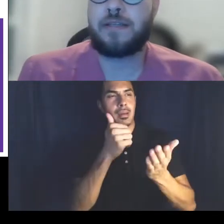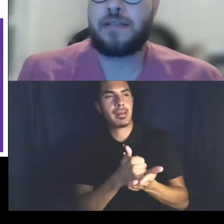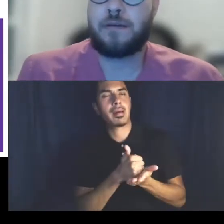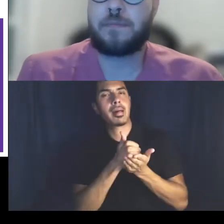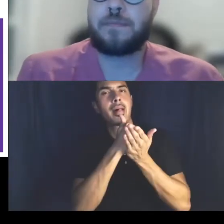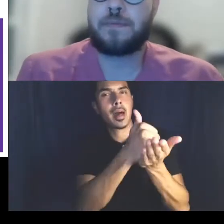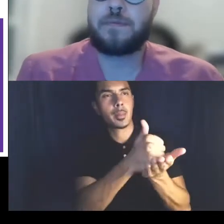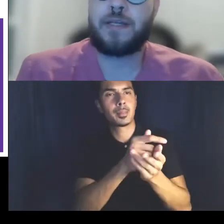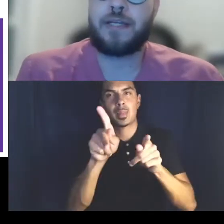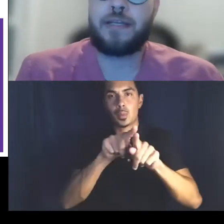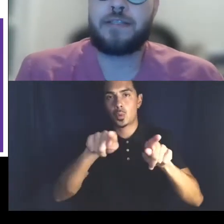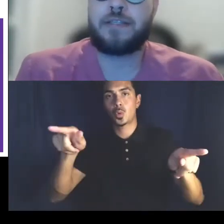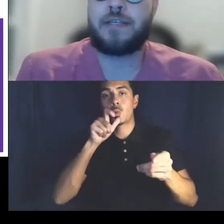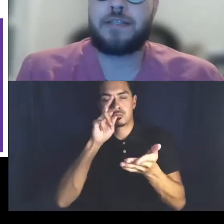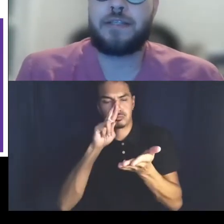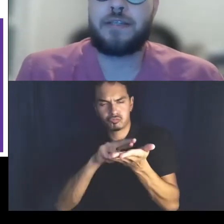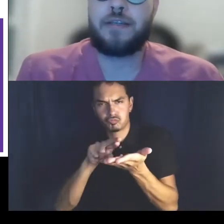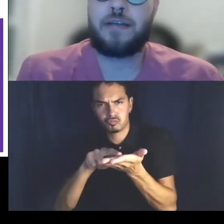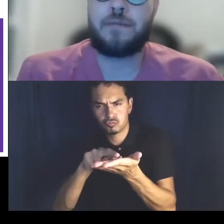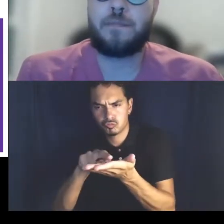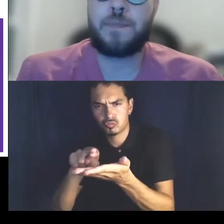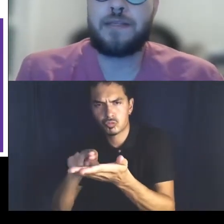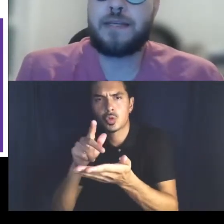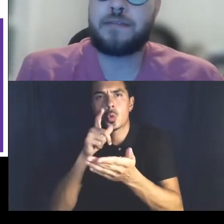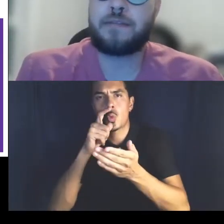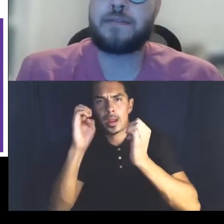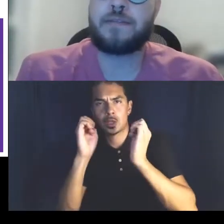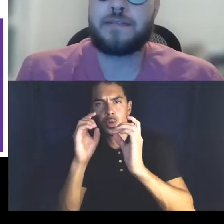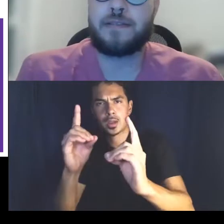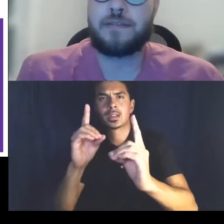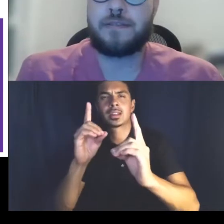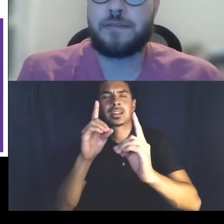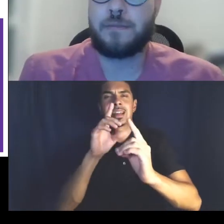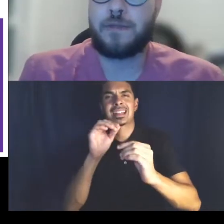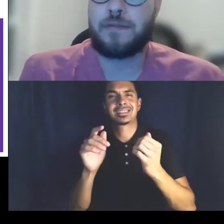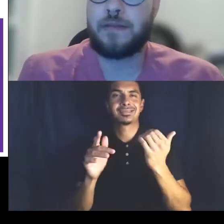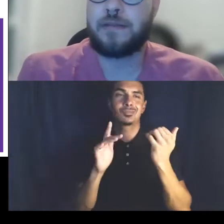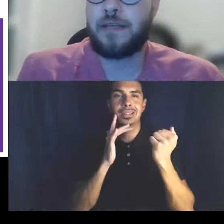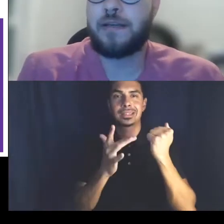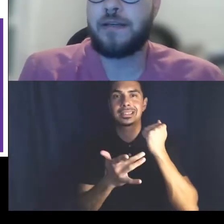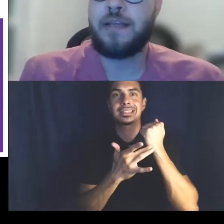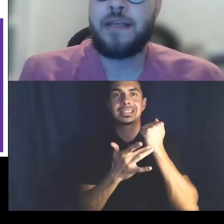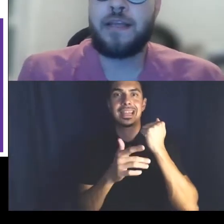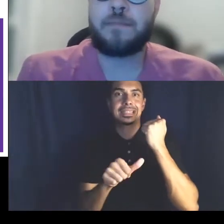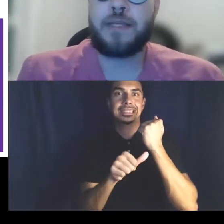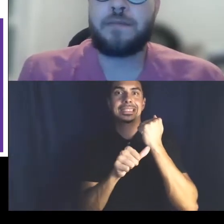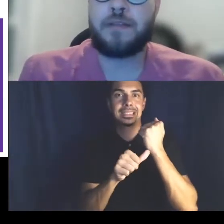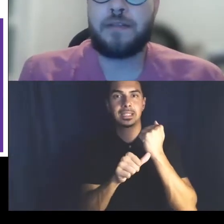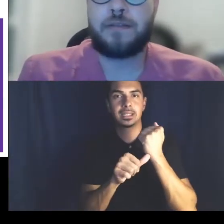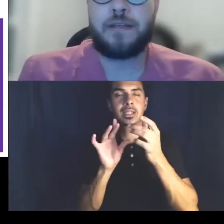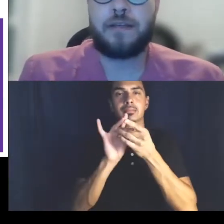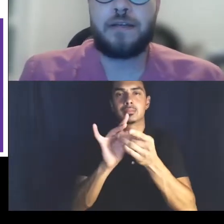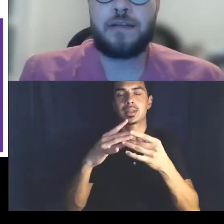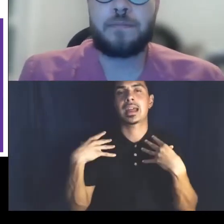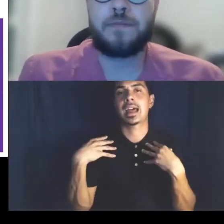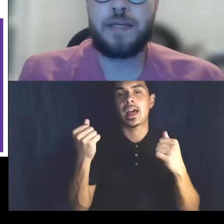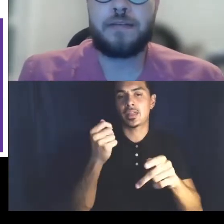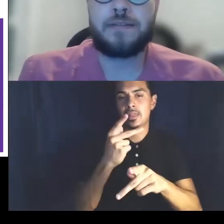to help provide education and technical assistance to both healthcare and behavioral healthcare providers